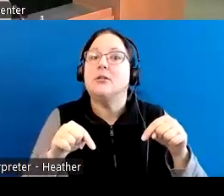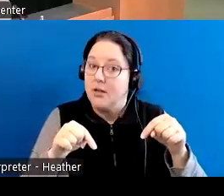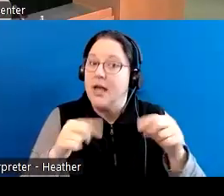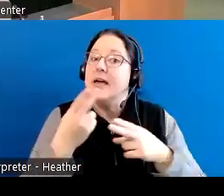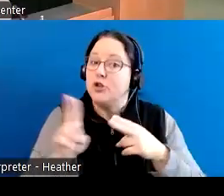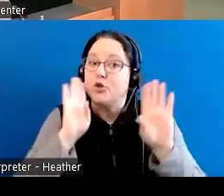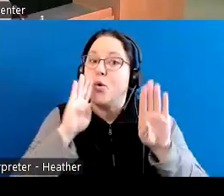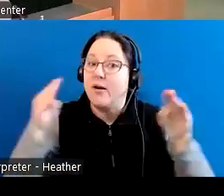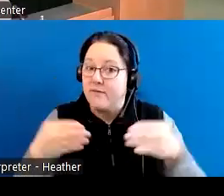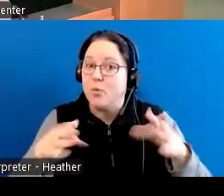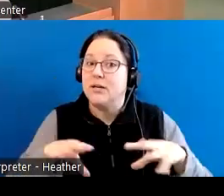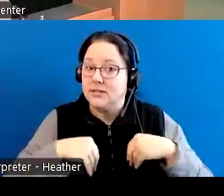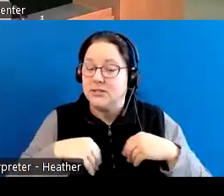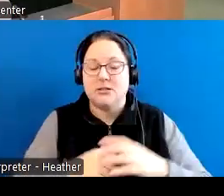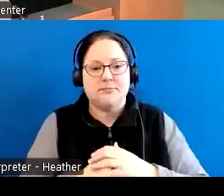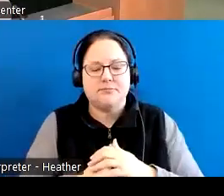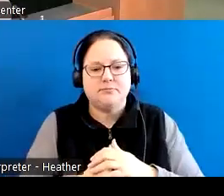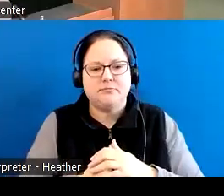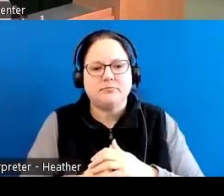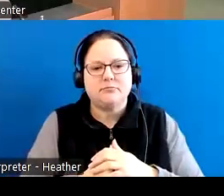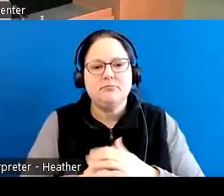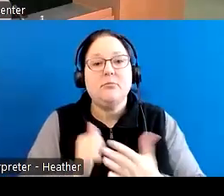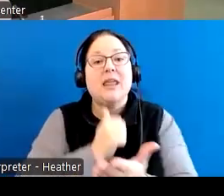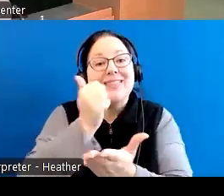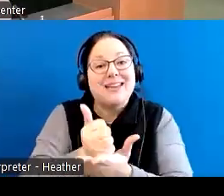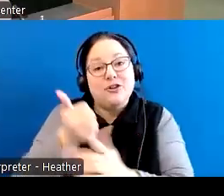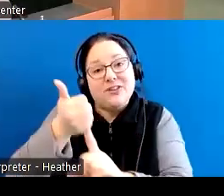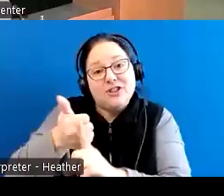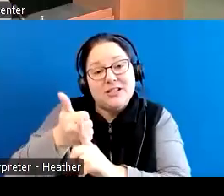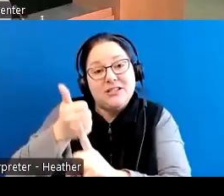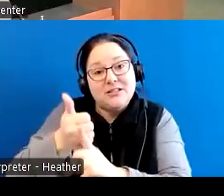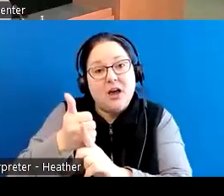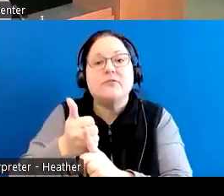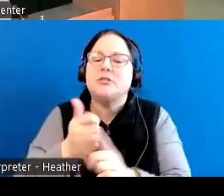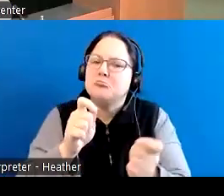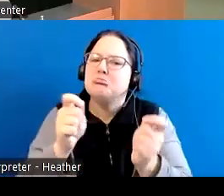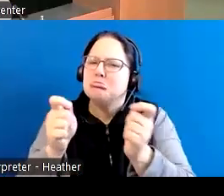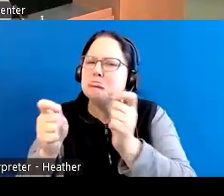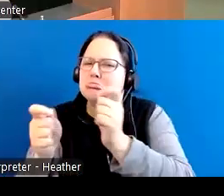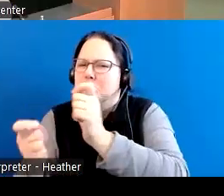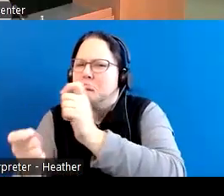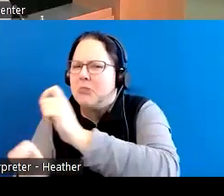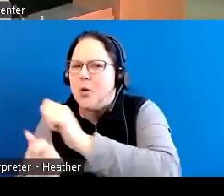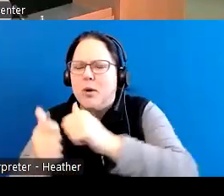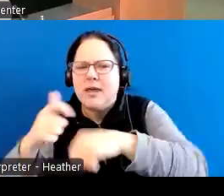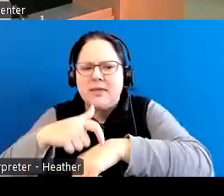admission. The intervention itself um has evolved. It's based in acceptance and commitment therapy